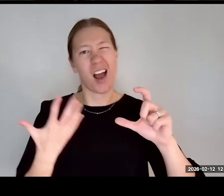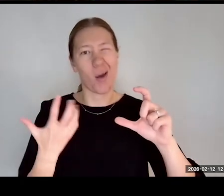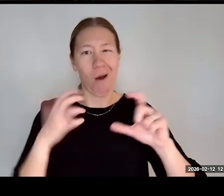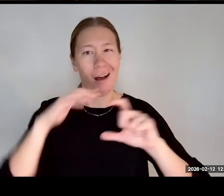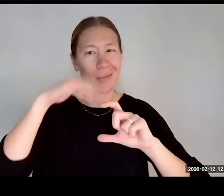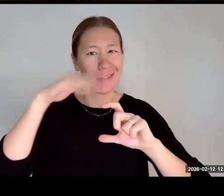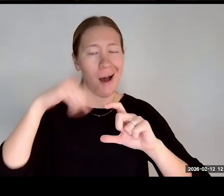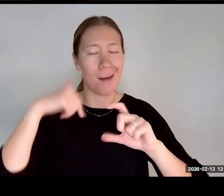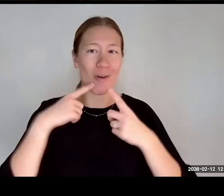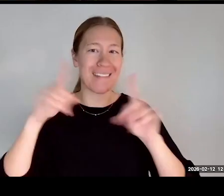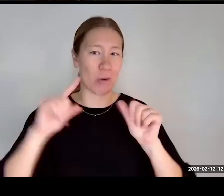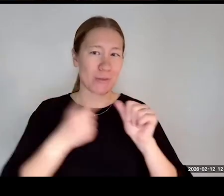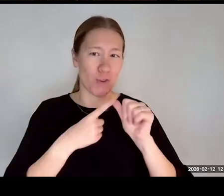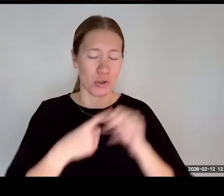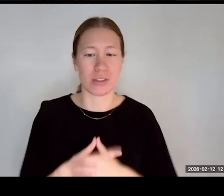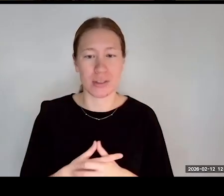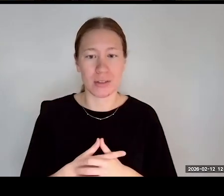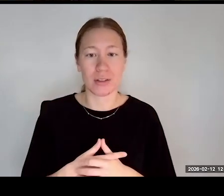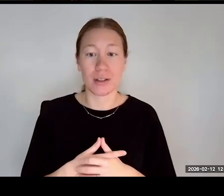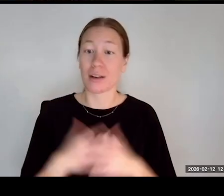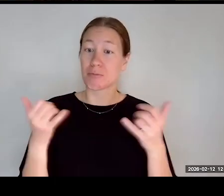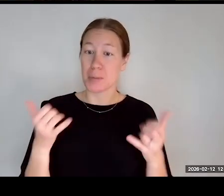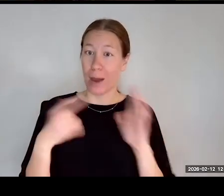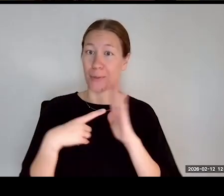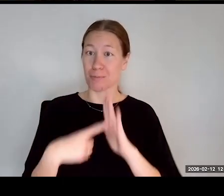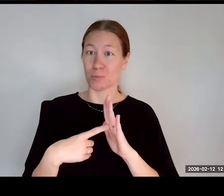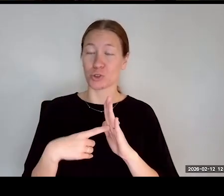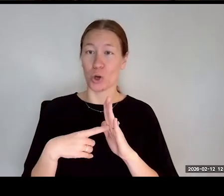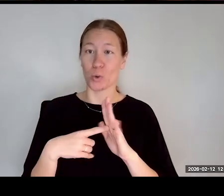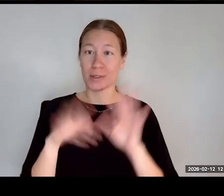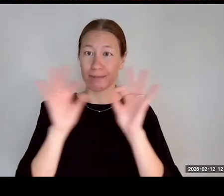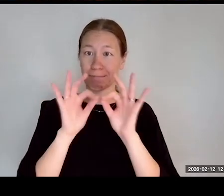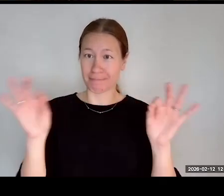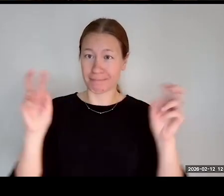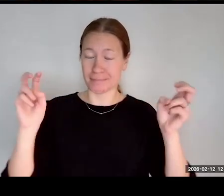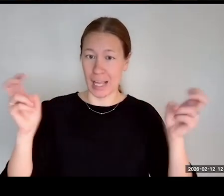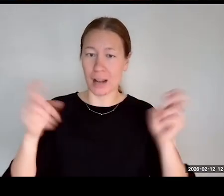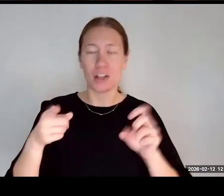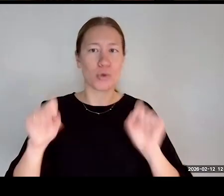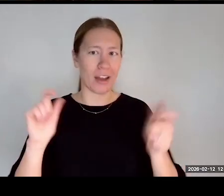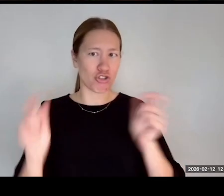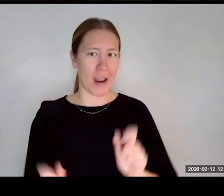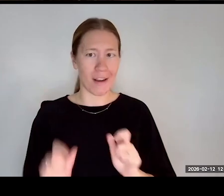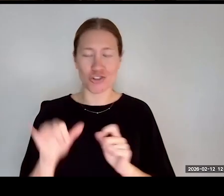I'm going to select, okay, and then this caption is going to get inserted and you can stylize this however you want visually.